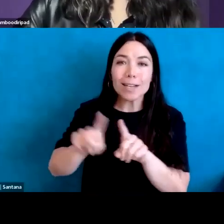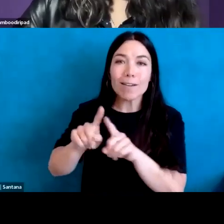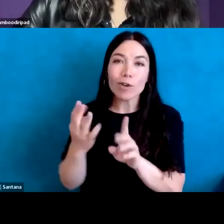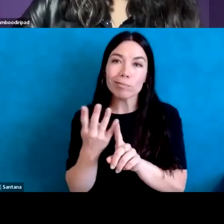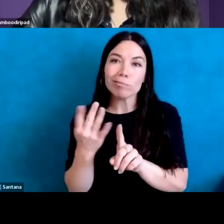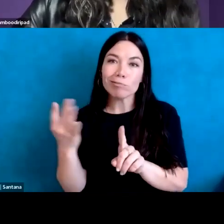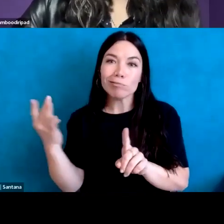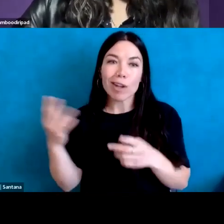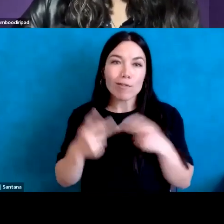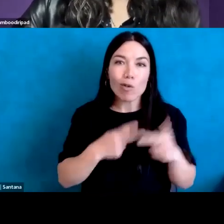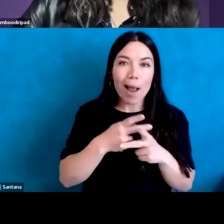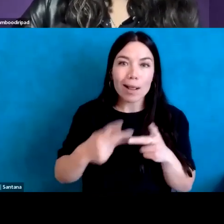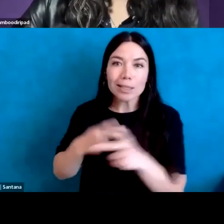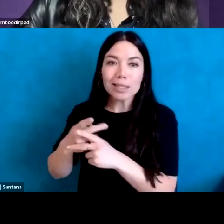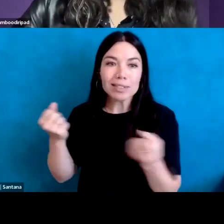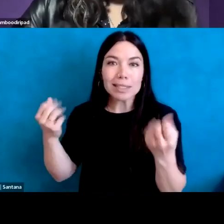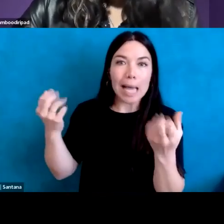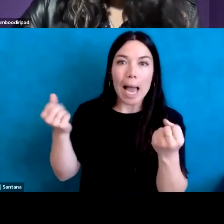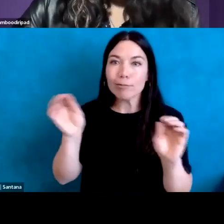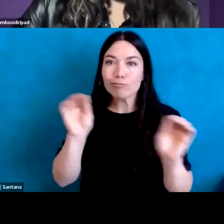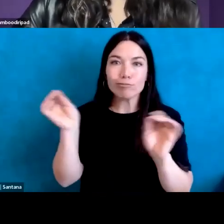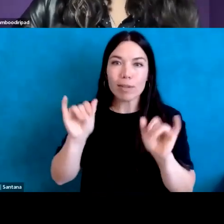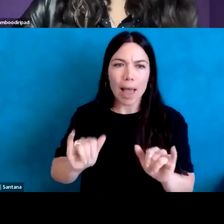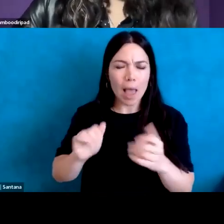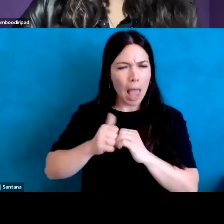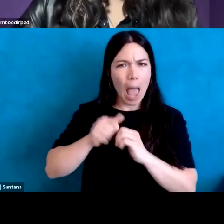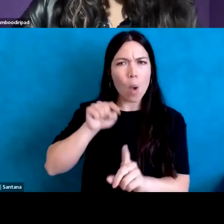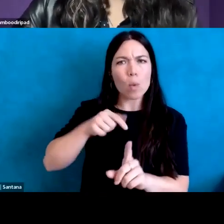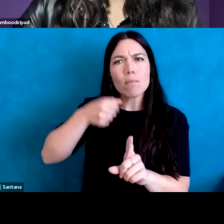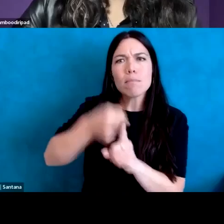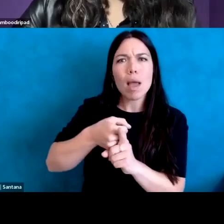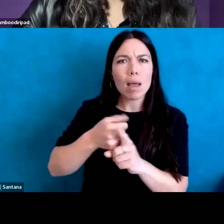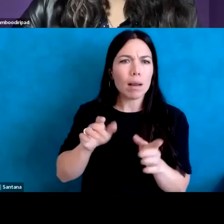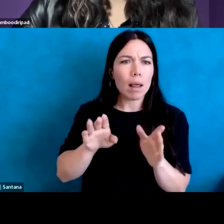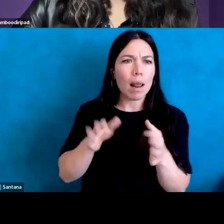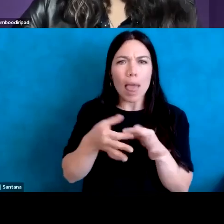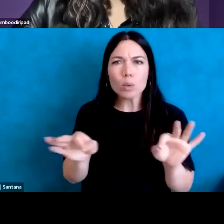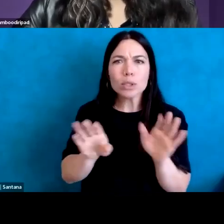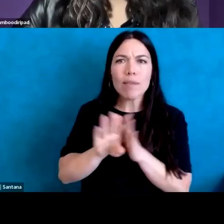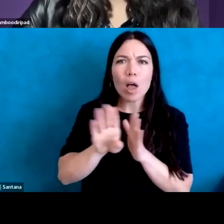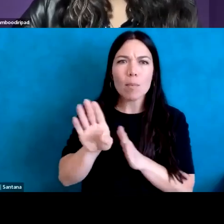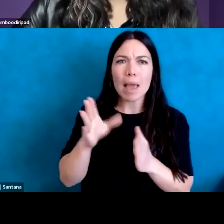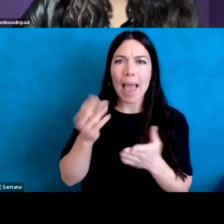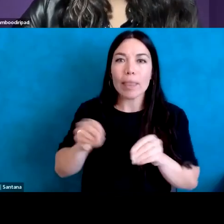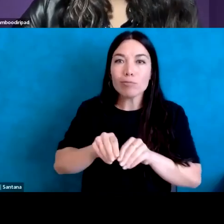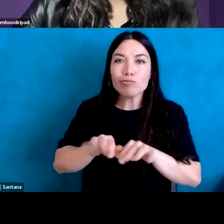"How might this impact language development and the propagation of linguistic variants in signing communities?"